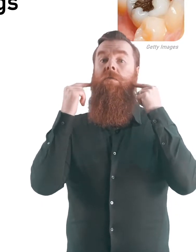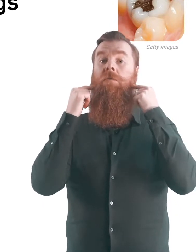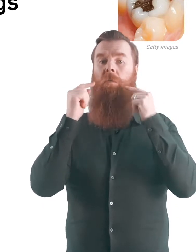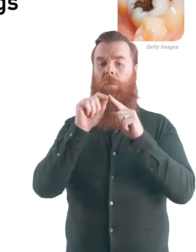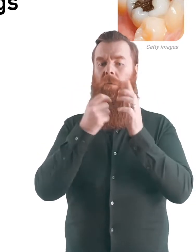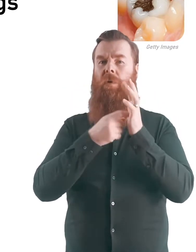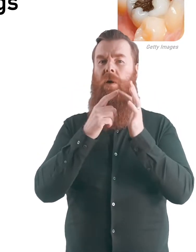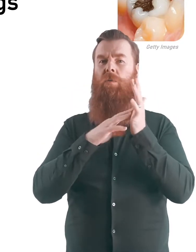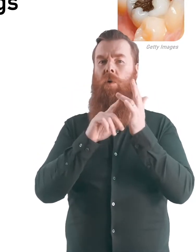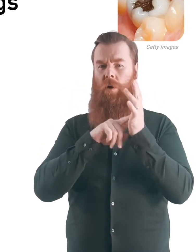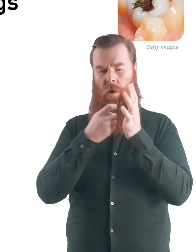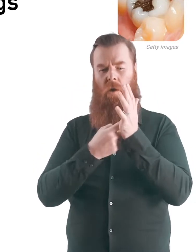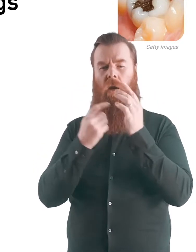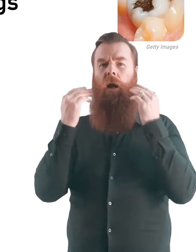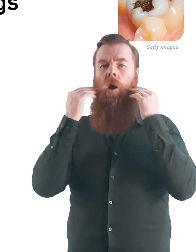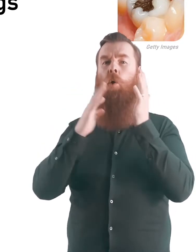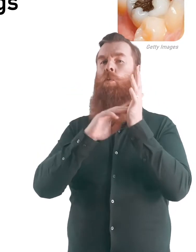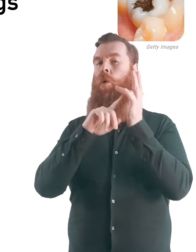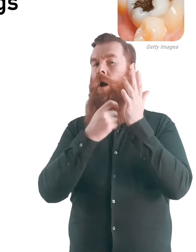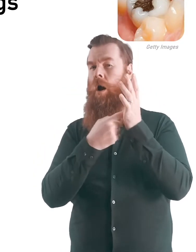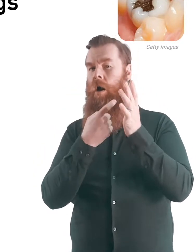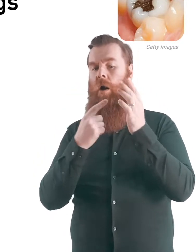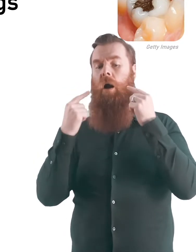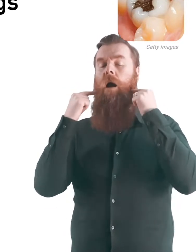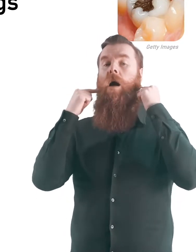Amalgam fillings can last a very long time,